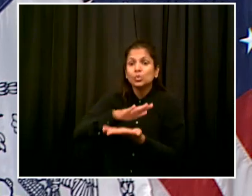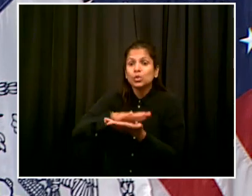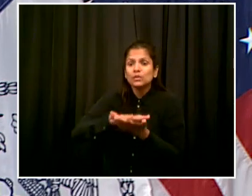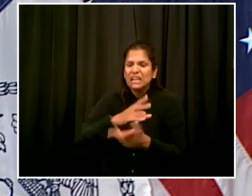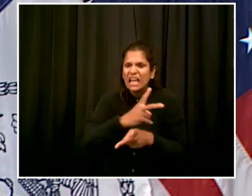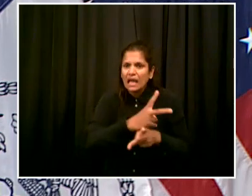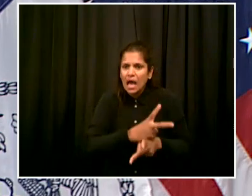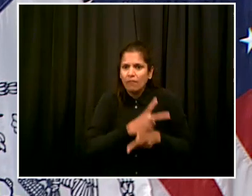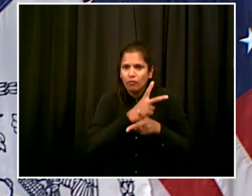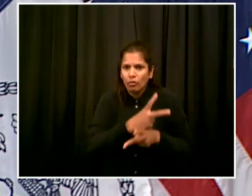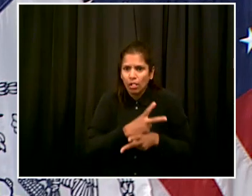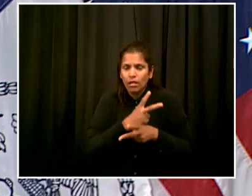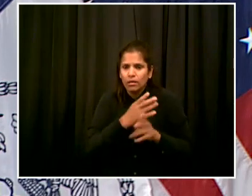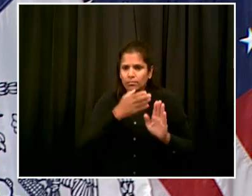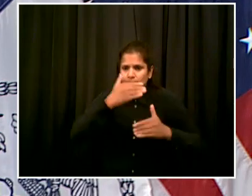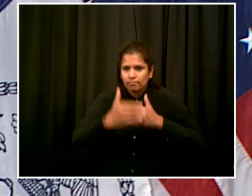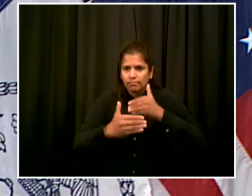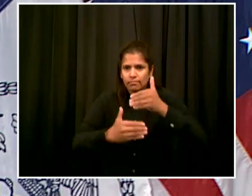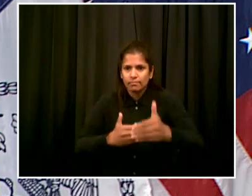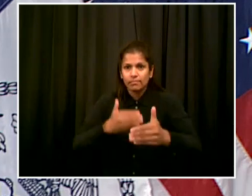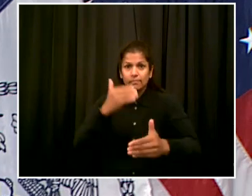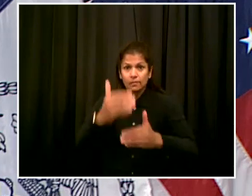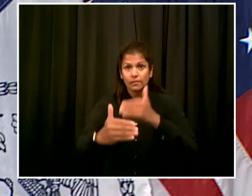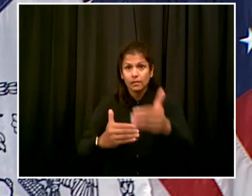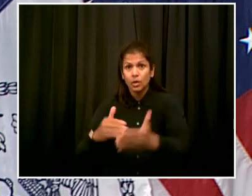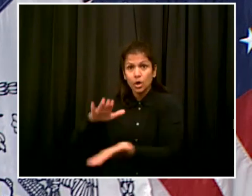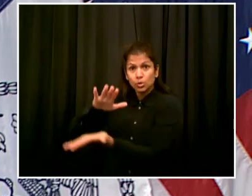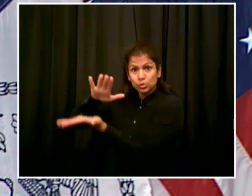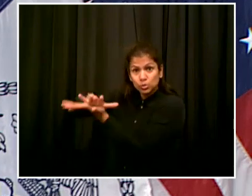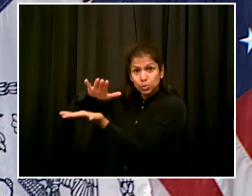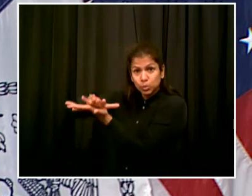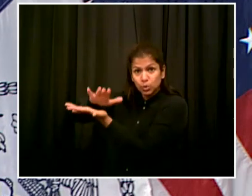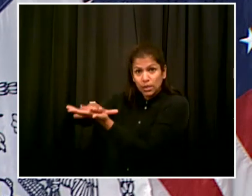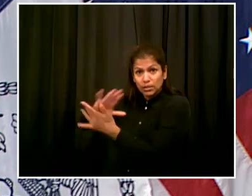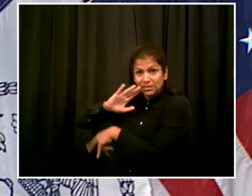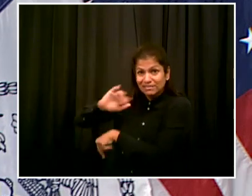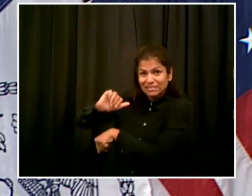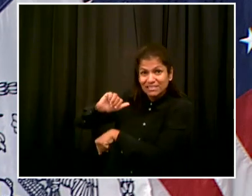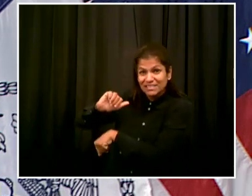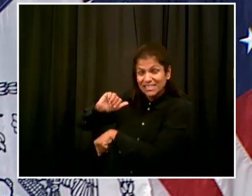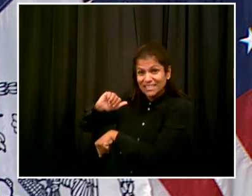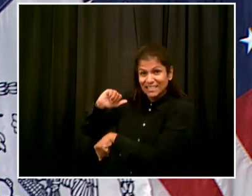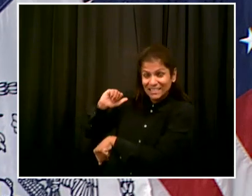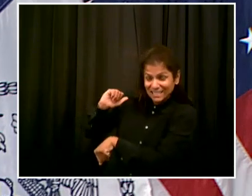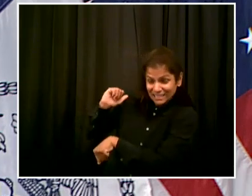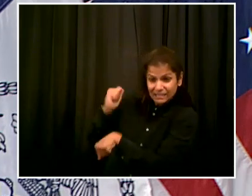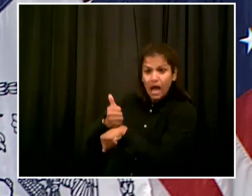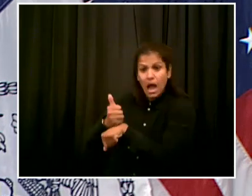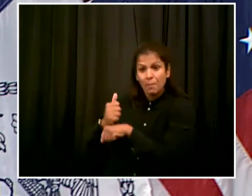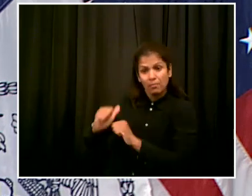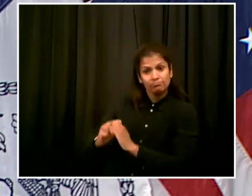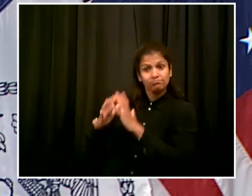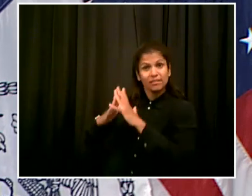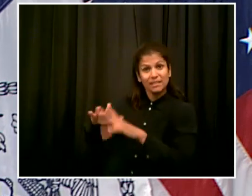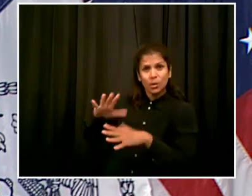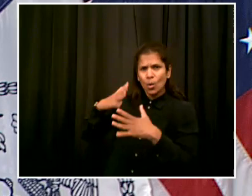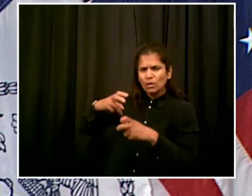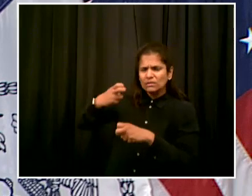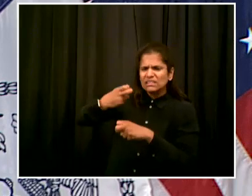PHASE. WHEN THE CITY AND STATE ARE UNIFIED ON SE OM